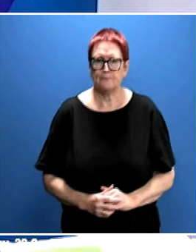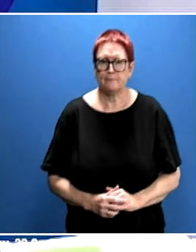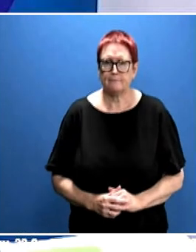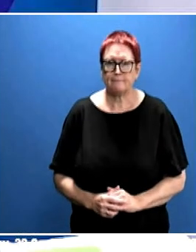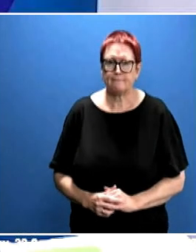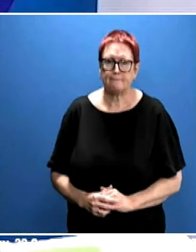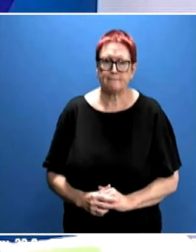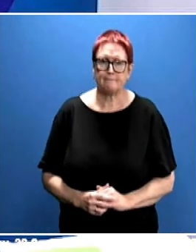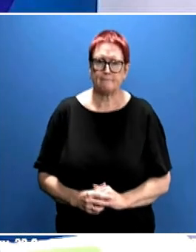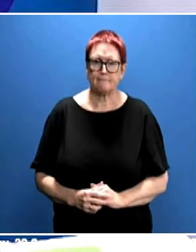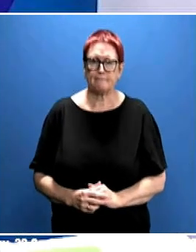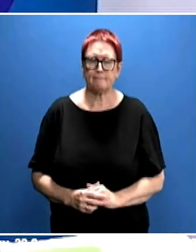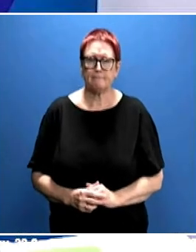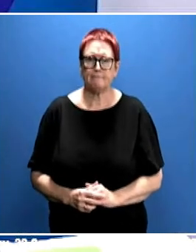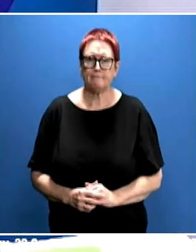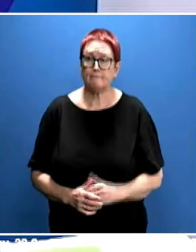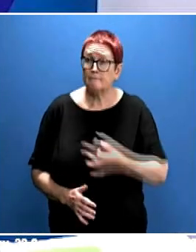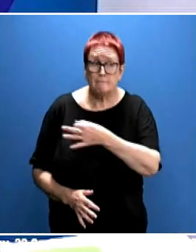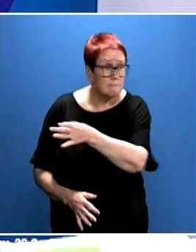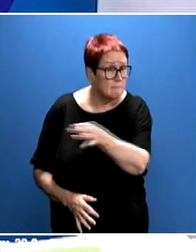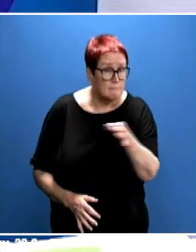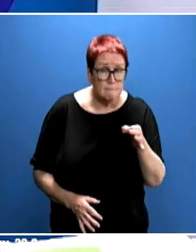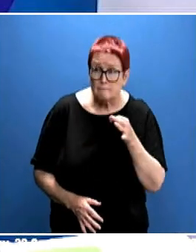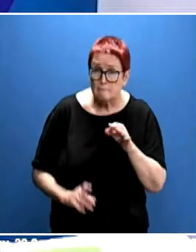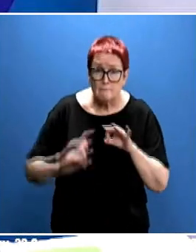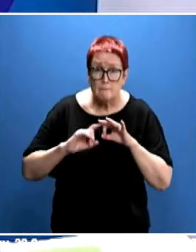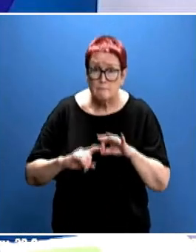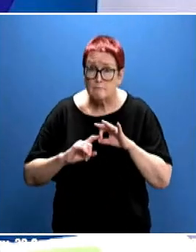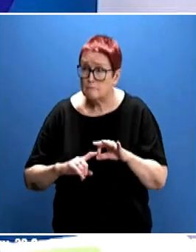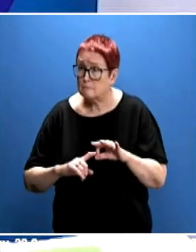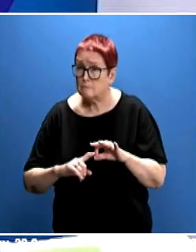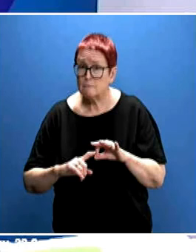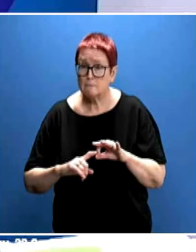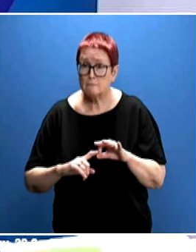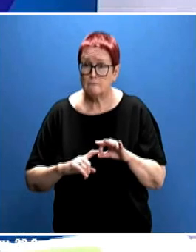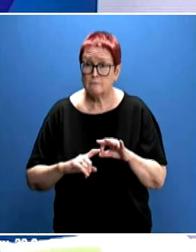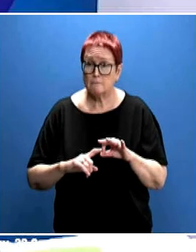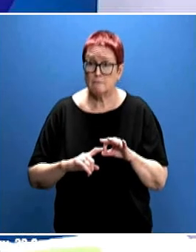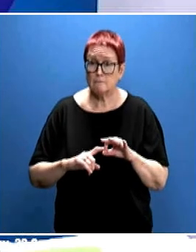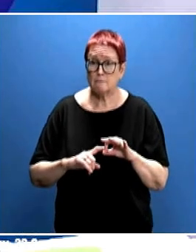I assume no other party wishes to ask any questions of the panel which has just given evidence.